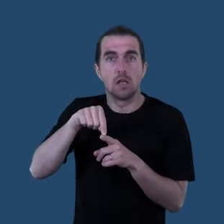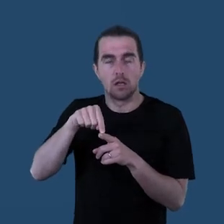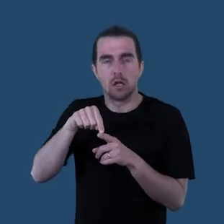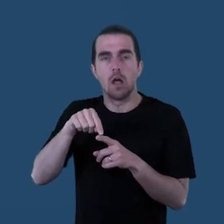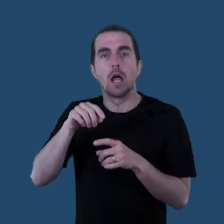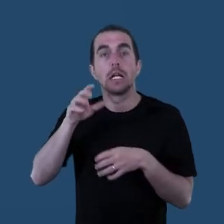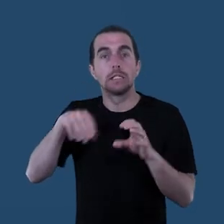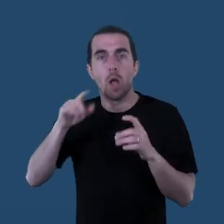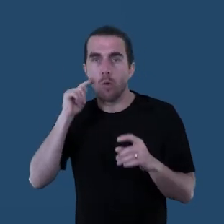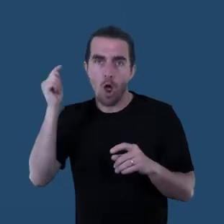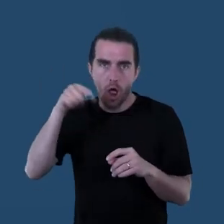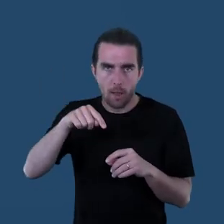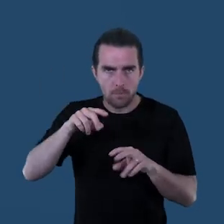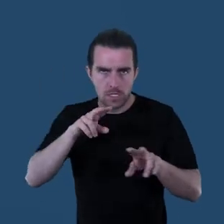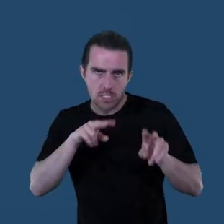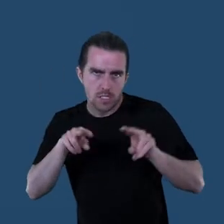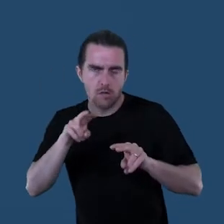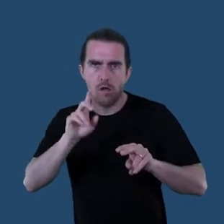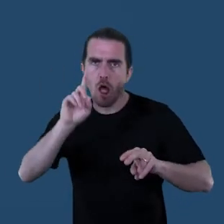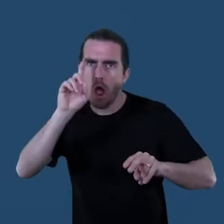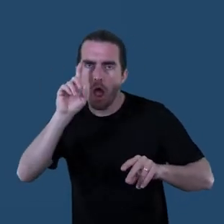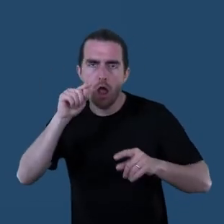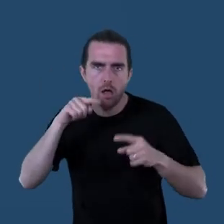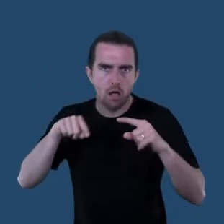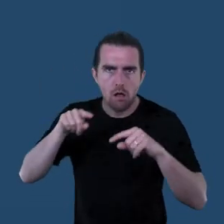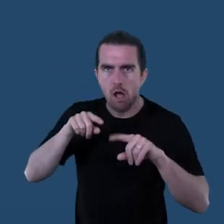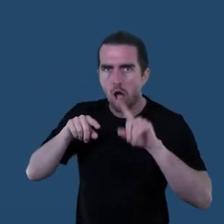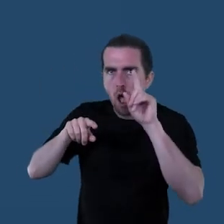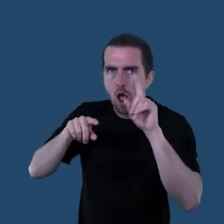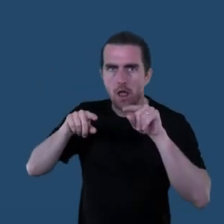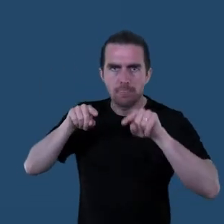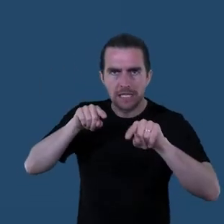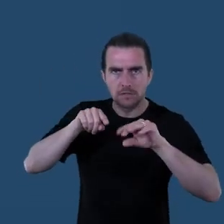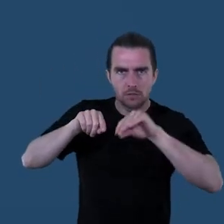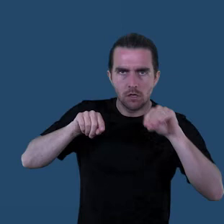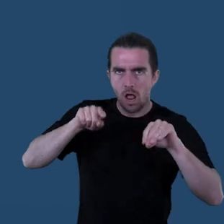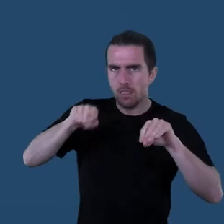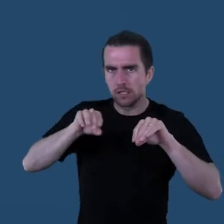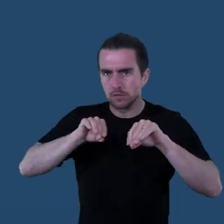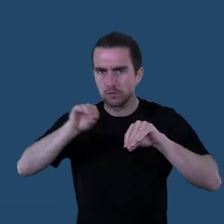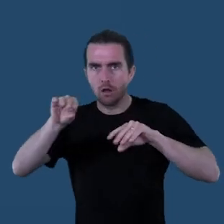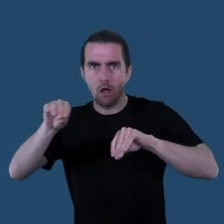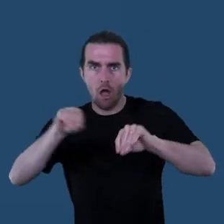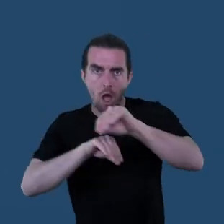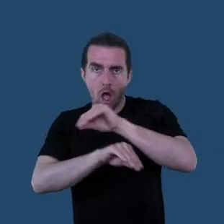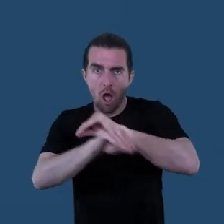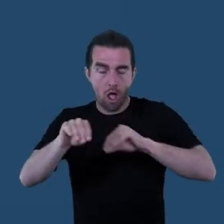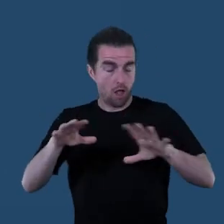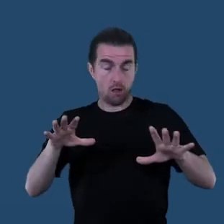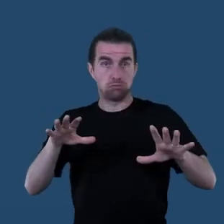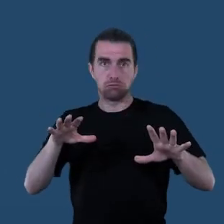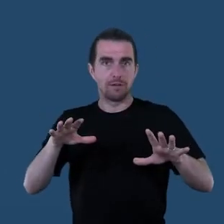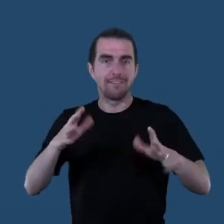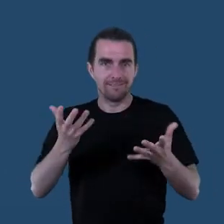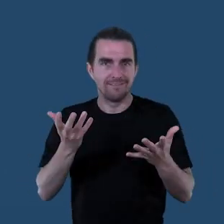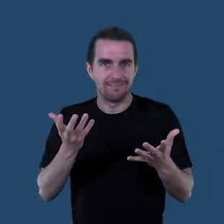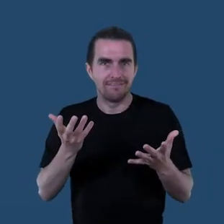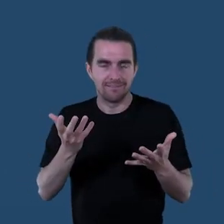and scientists will come along and look at that collection and then extract things and things will be subdivided.